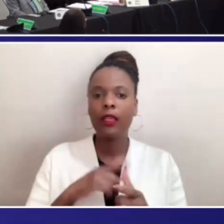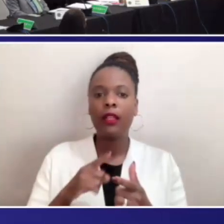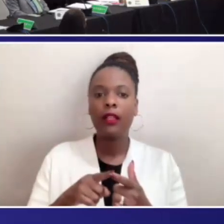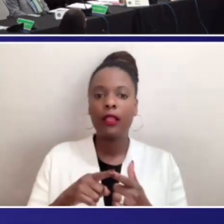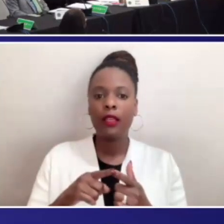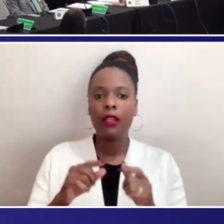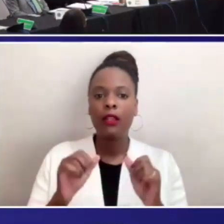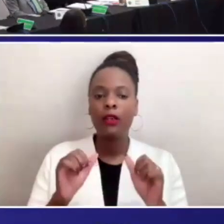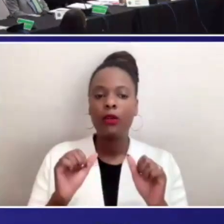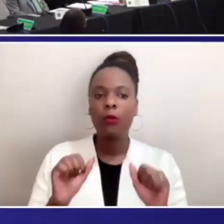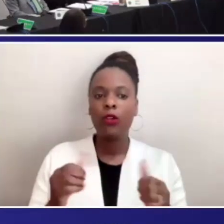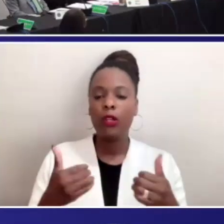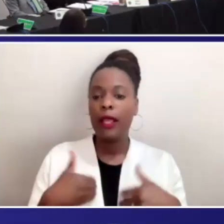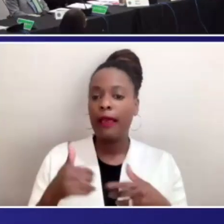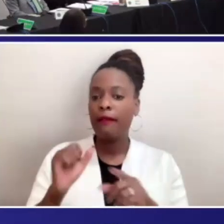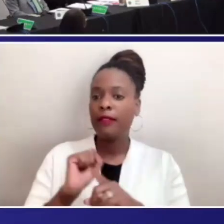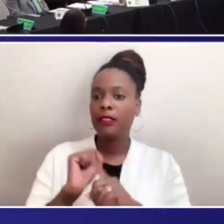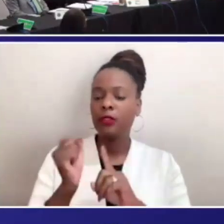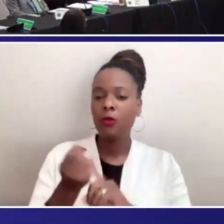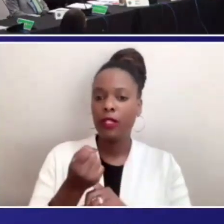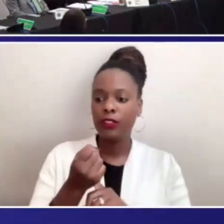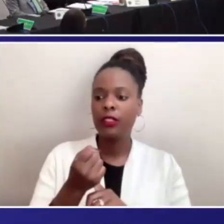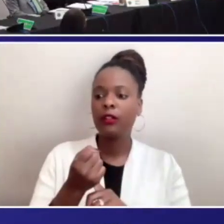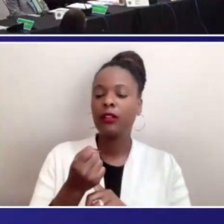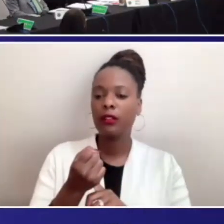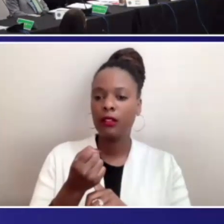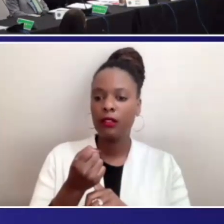have a situation where professional